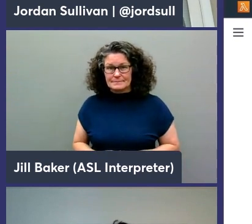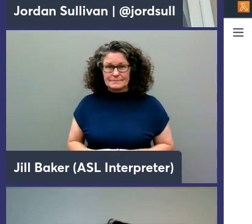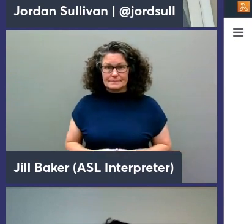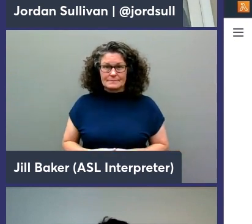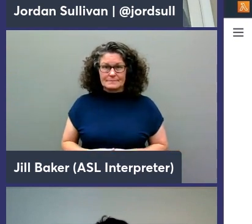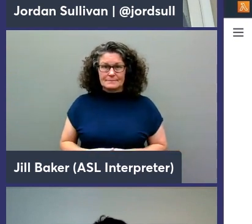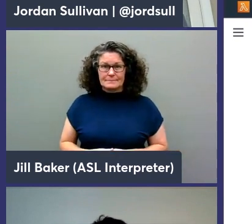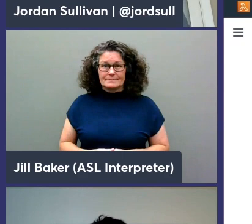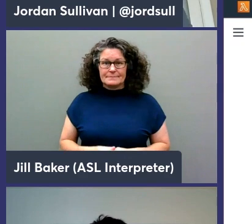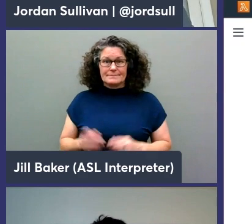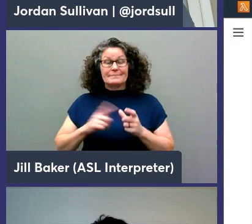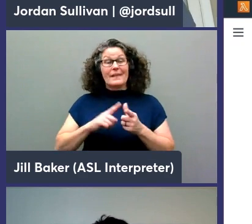And then I'm gonna deploy it.